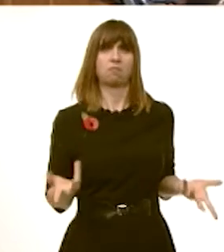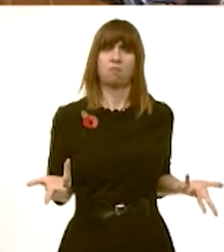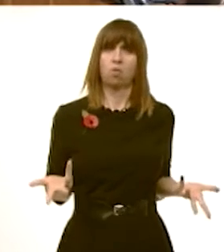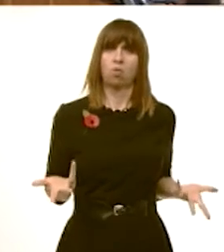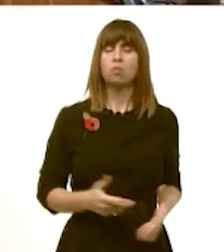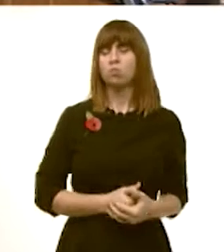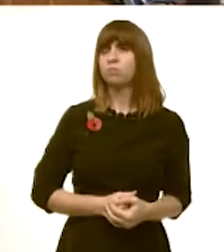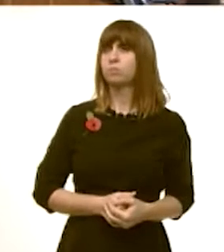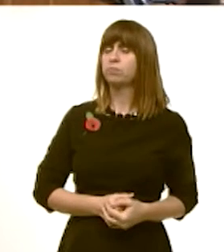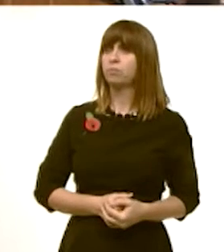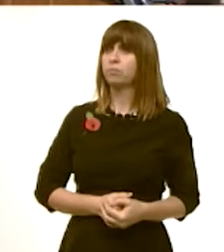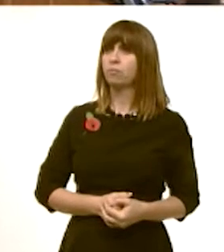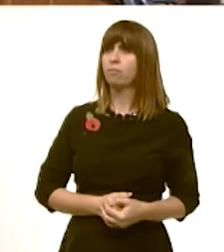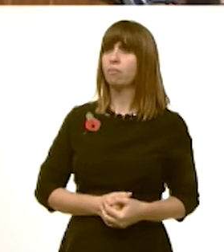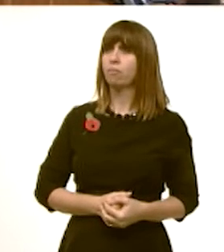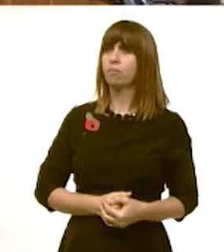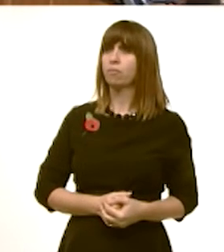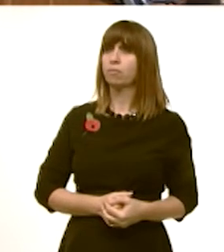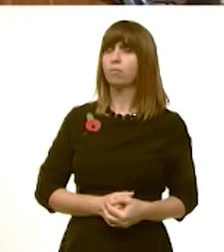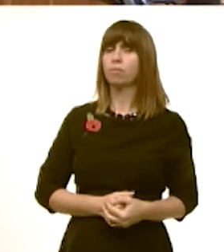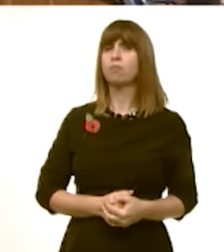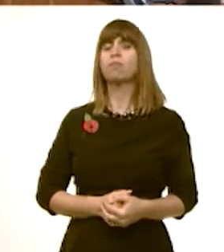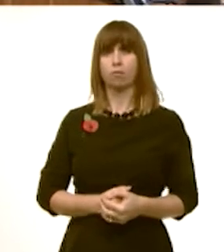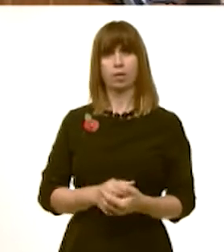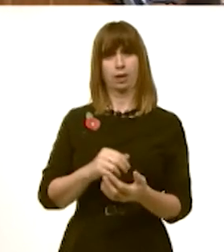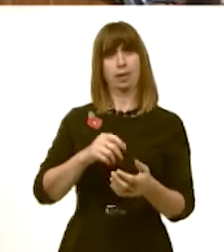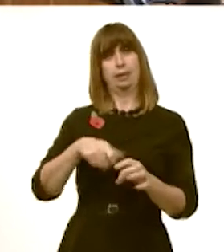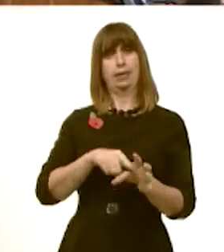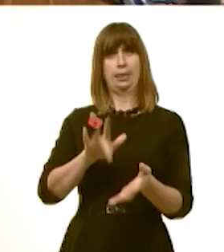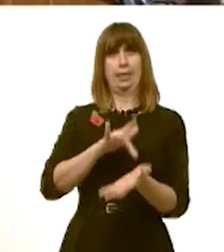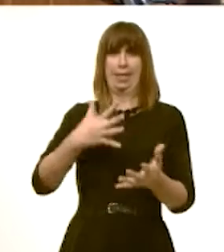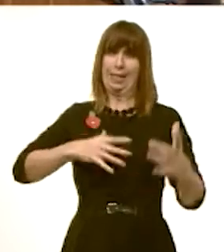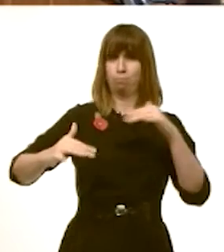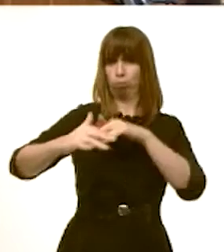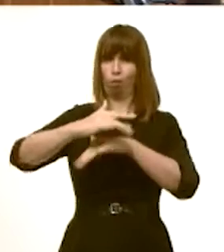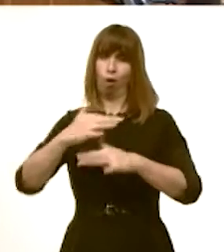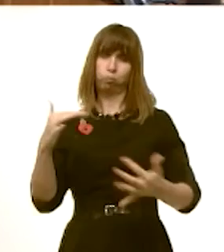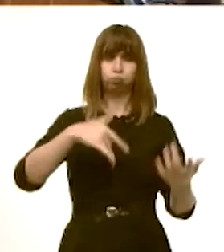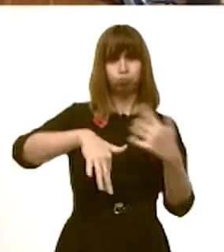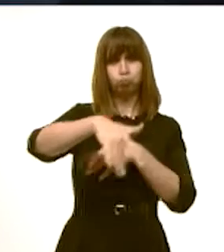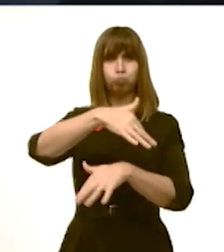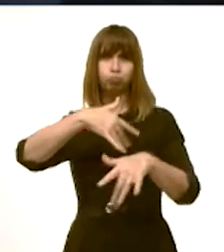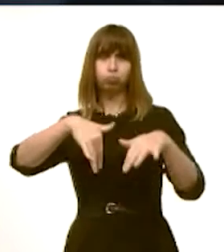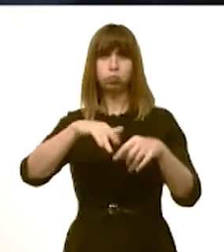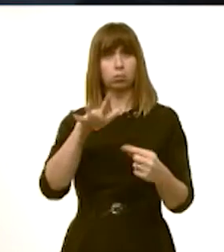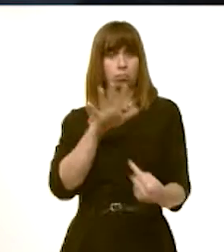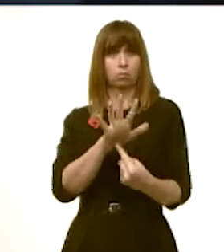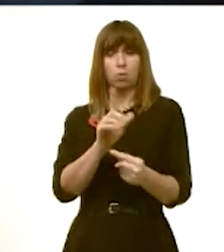less viable. Eluned Parrott: First Minister, one of the best ways of making sure that our city centres are vibrant is making sure that the existing small, independent businesses are able to